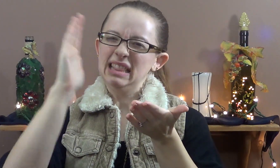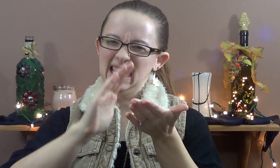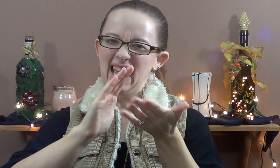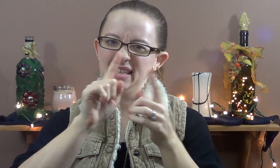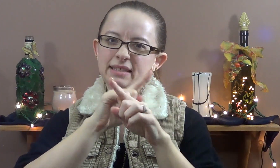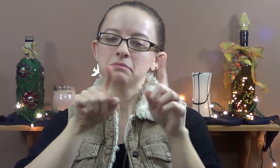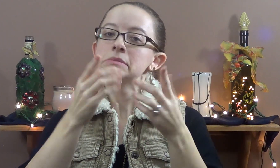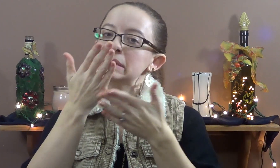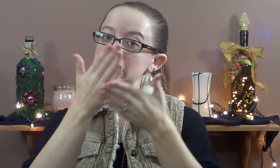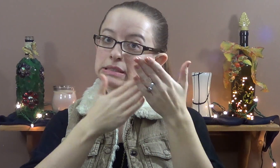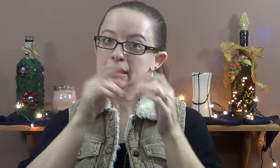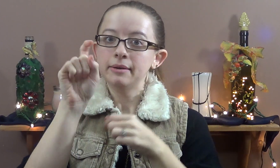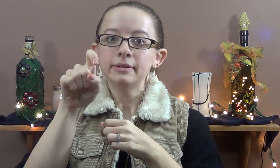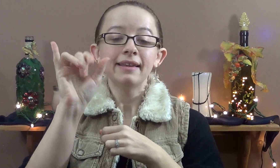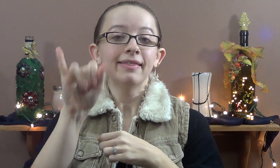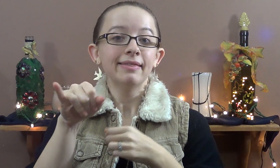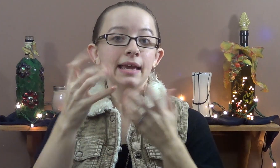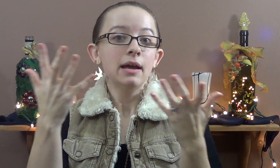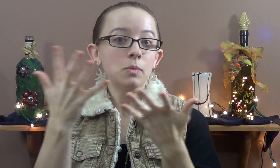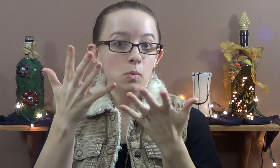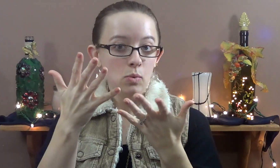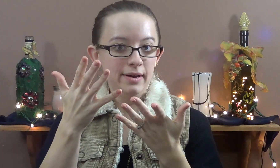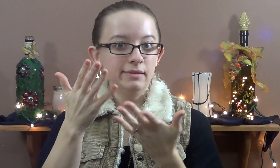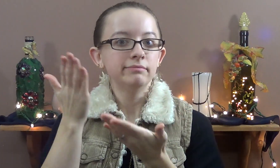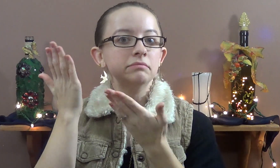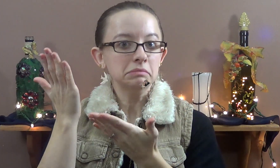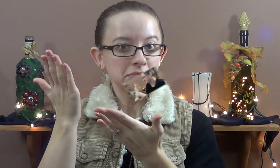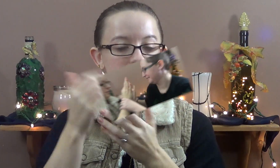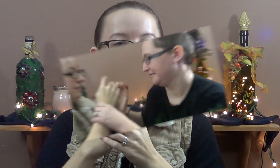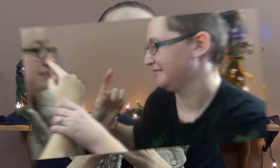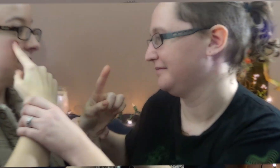I've noticed that's not used as much but this what it is.